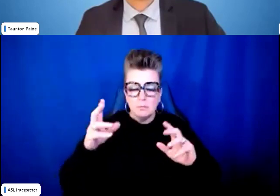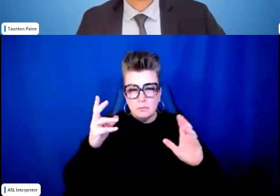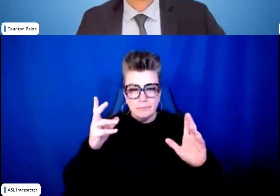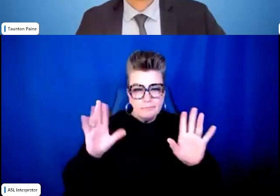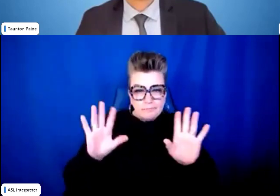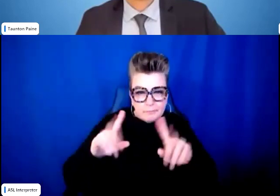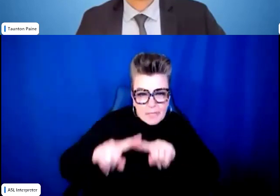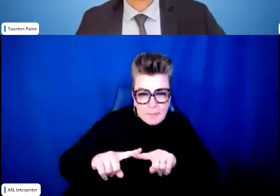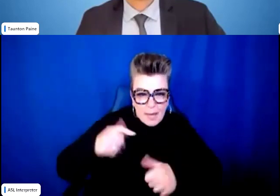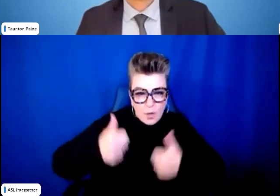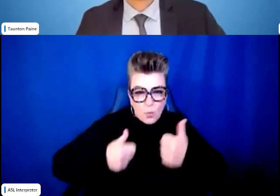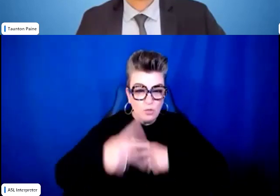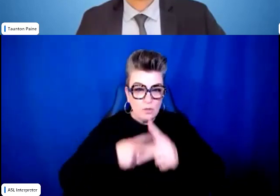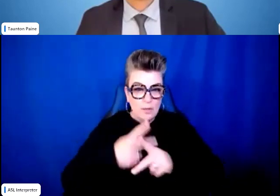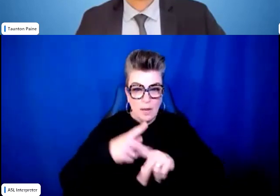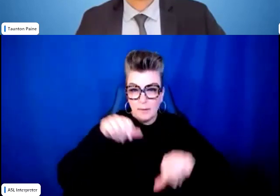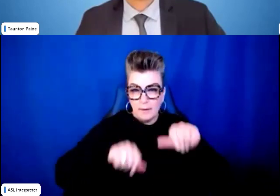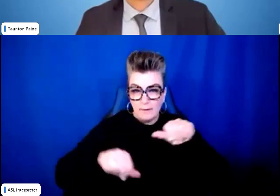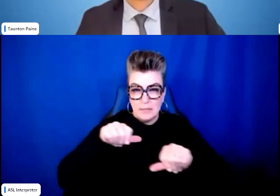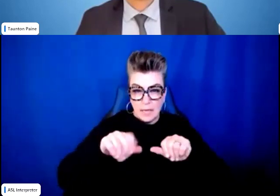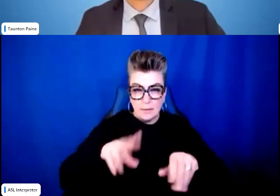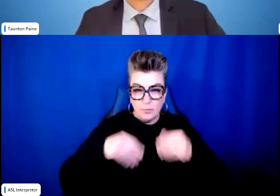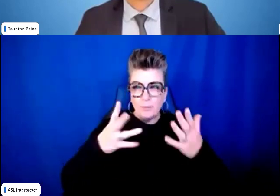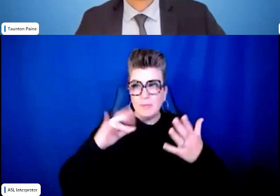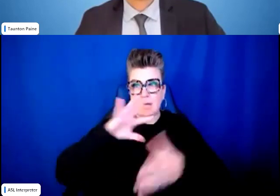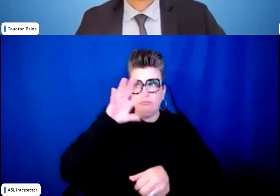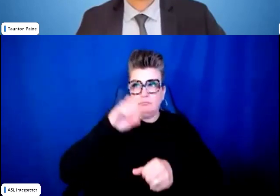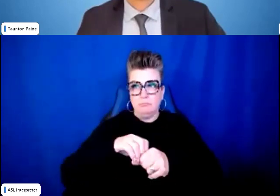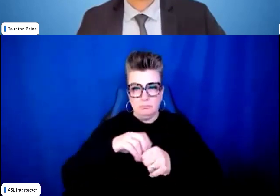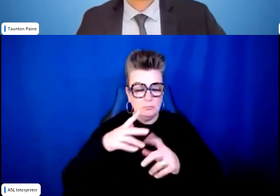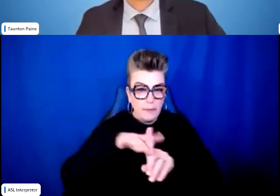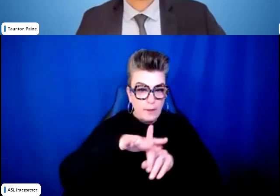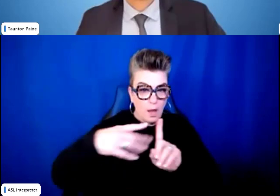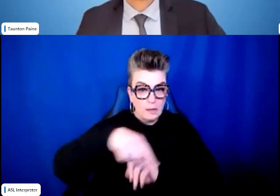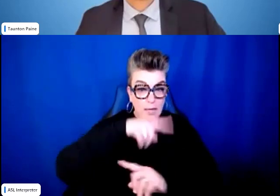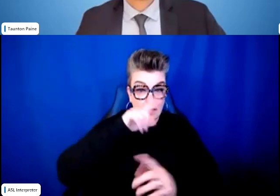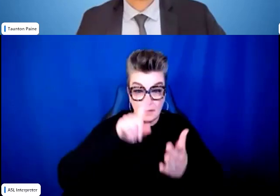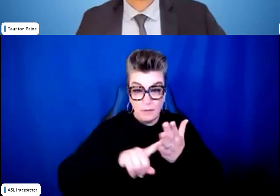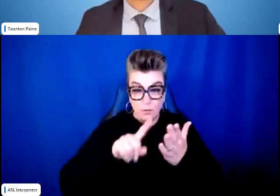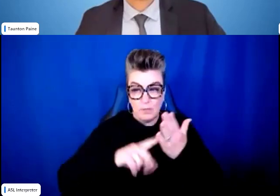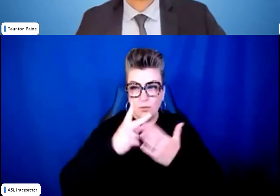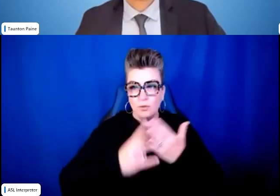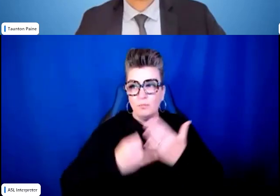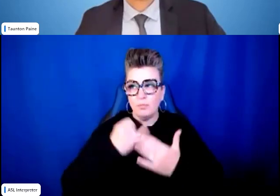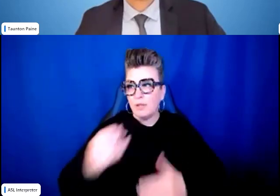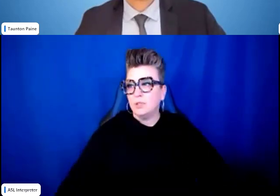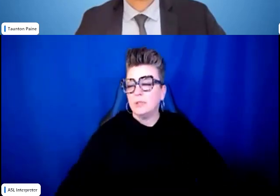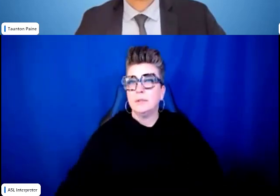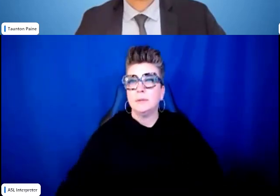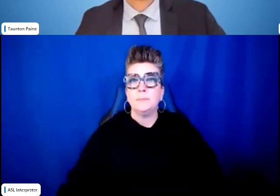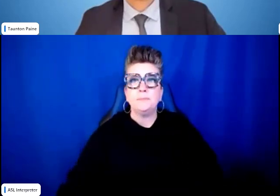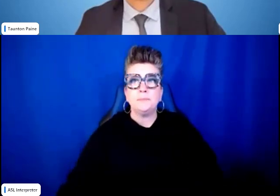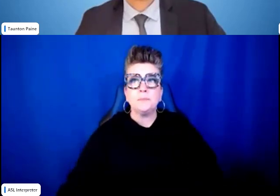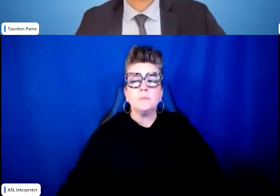This is all within the context of the research project. And during peer review,